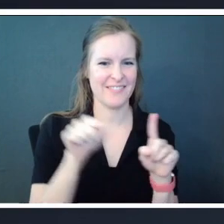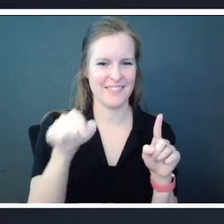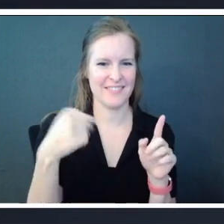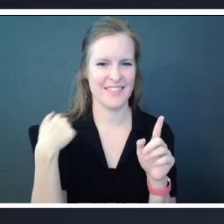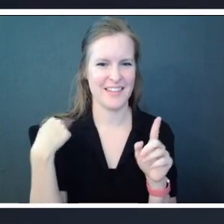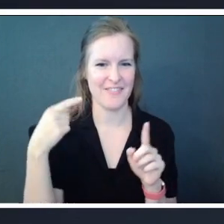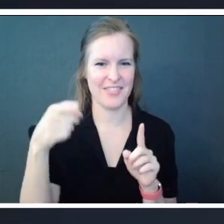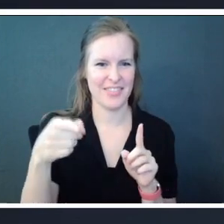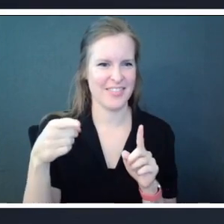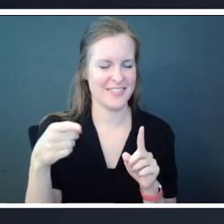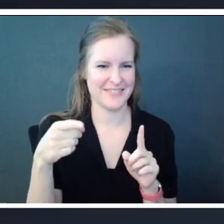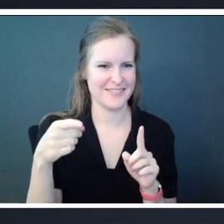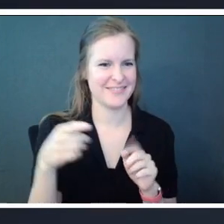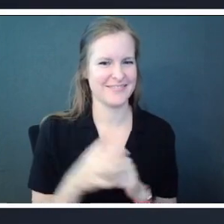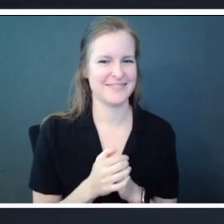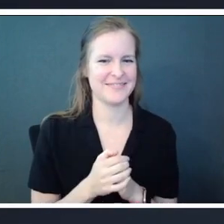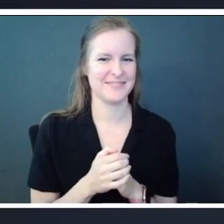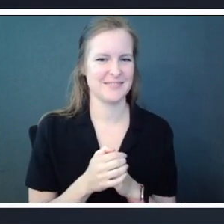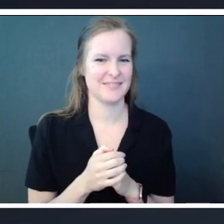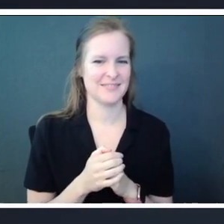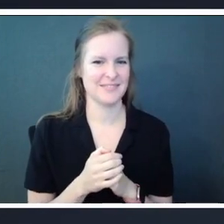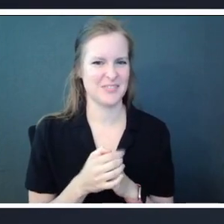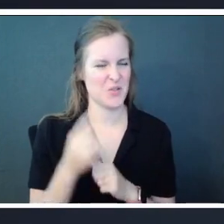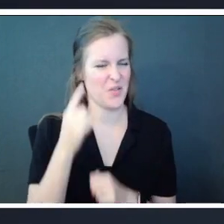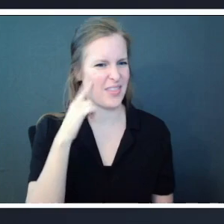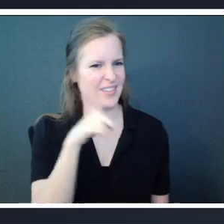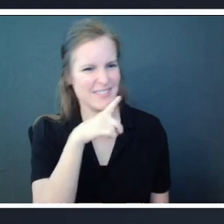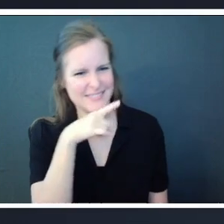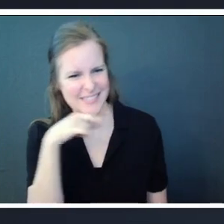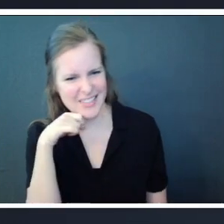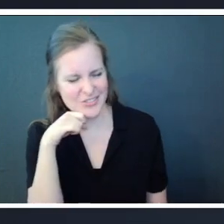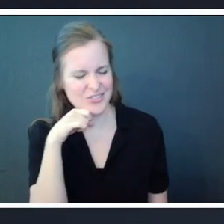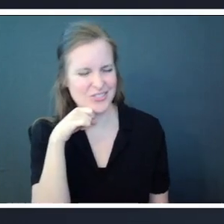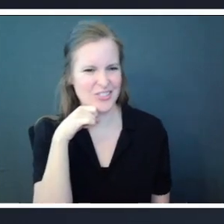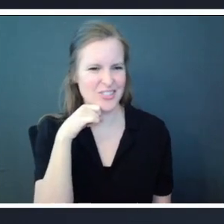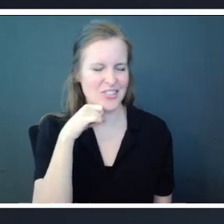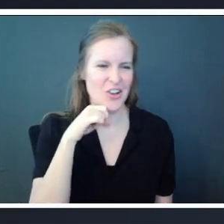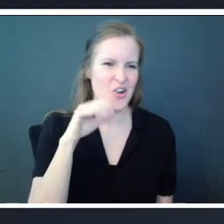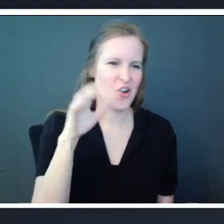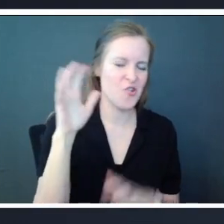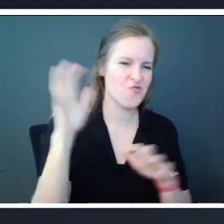what did you think of the desert, the rainforest and the ocean habitats we visited? Now those